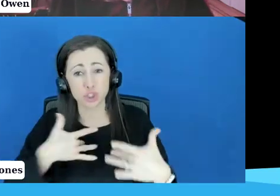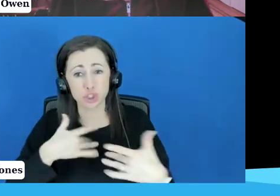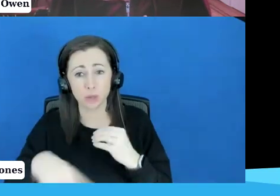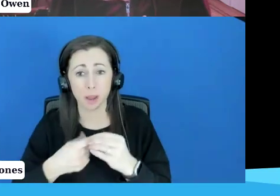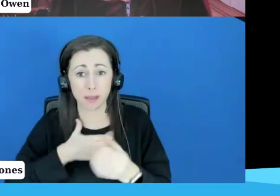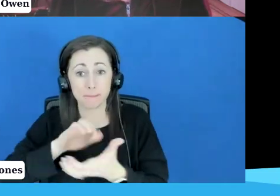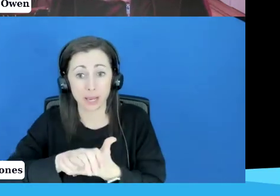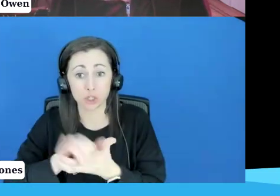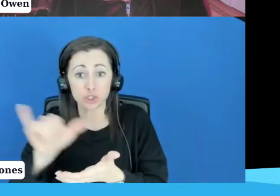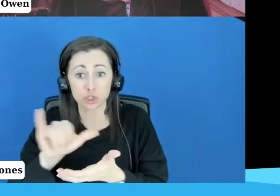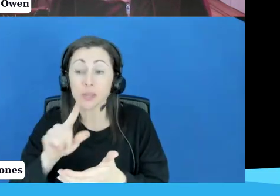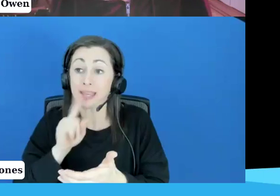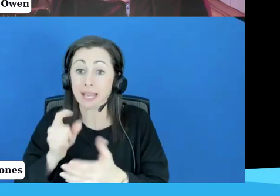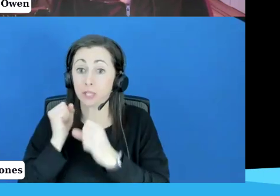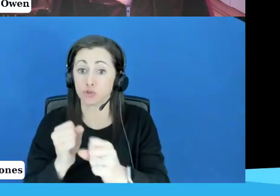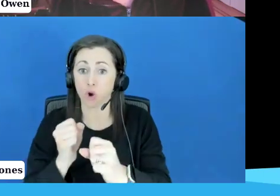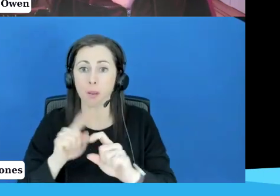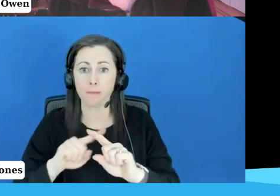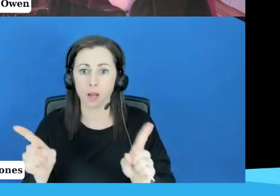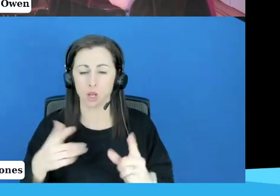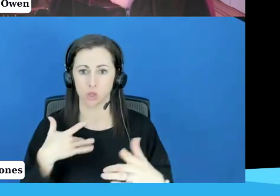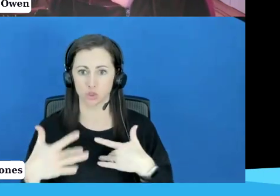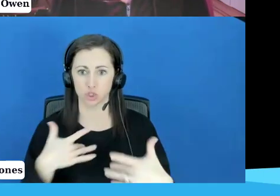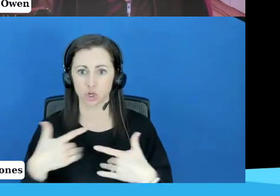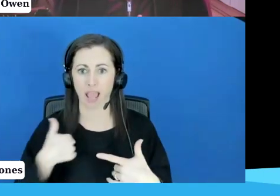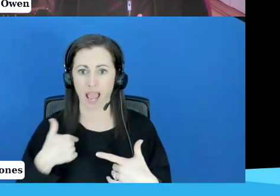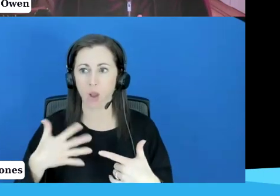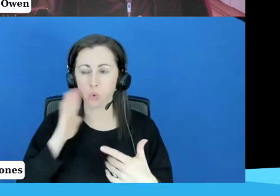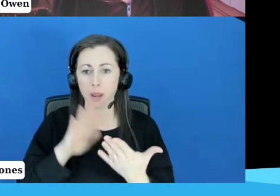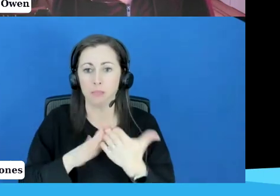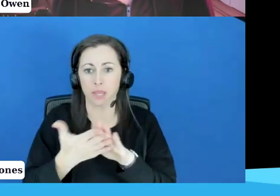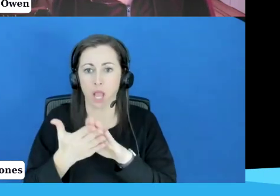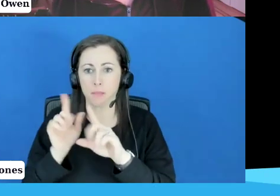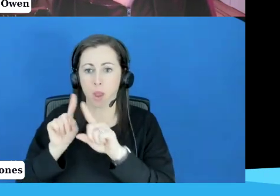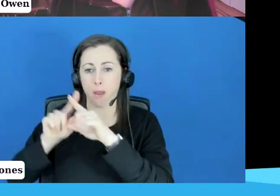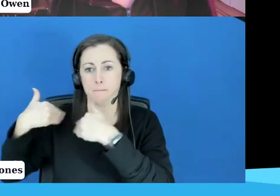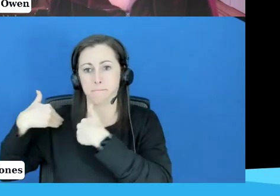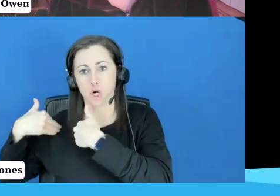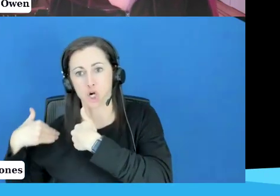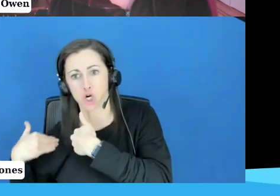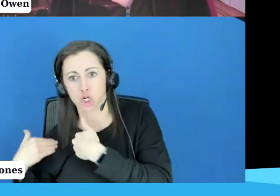I was concerned that I was going to be a burden. That my husband was going to be doing all of the work.